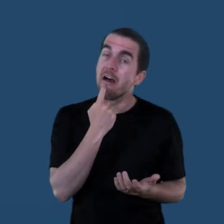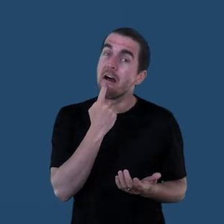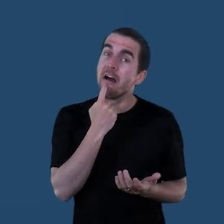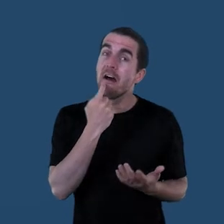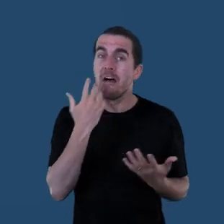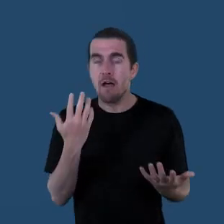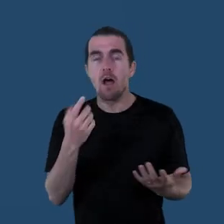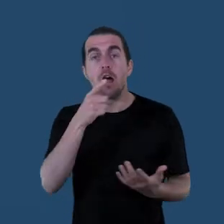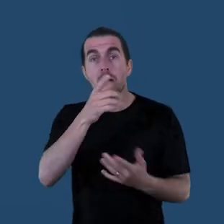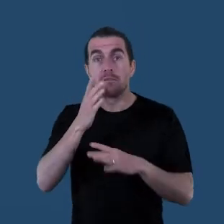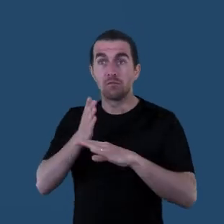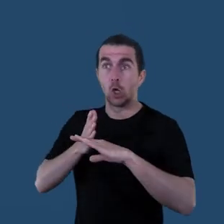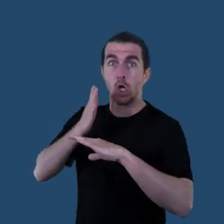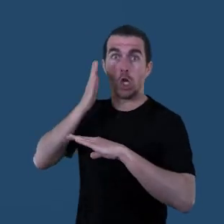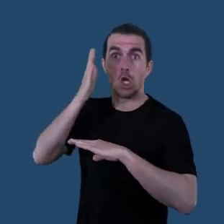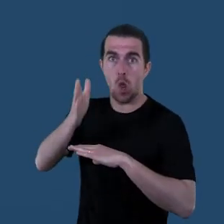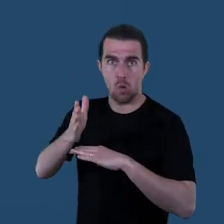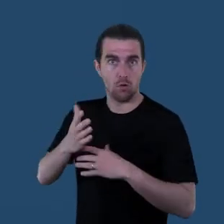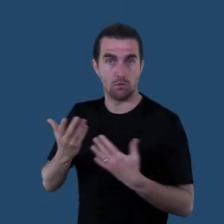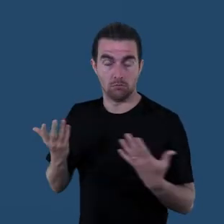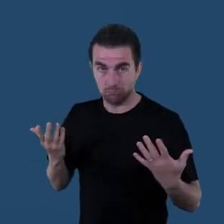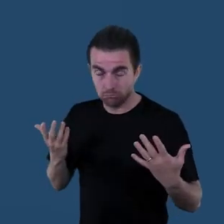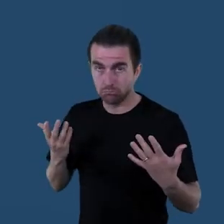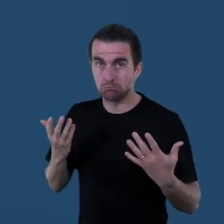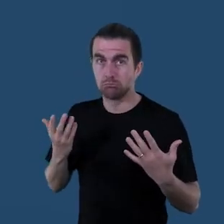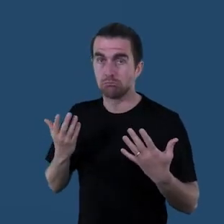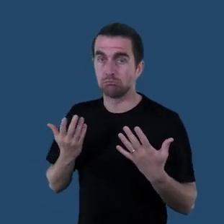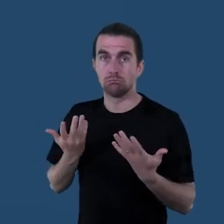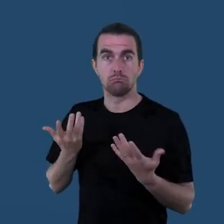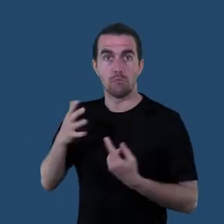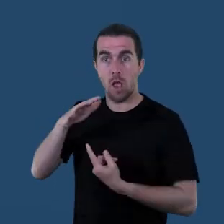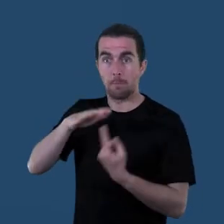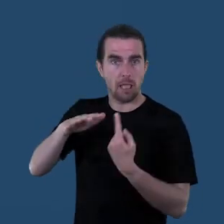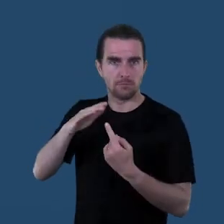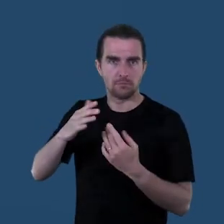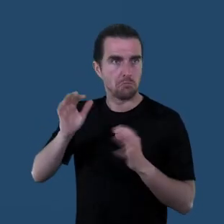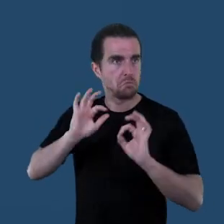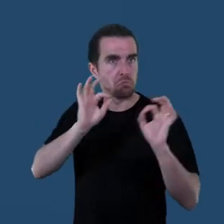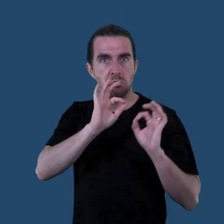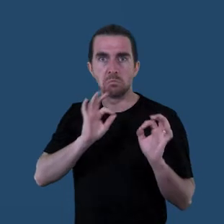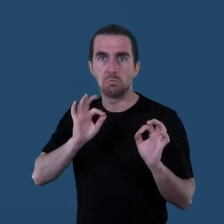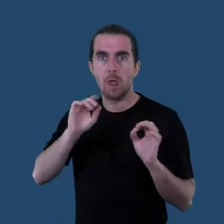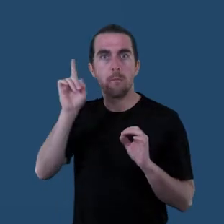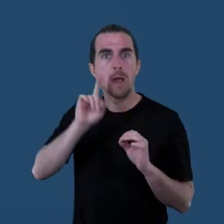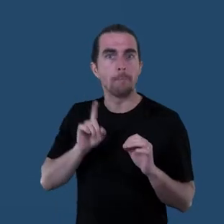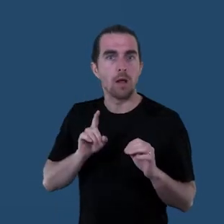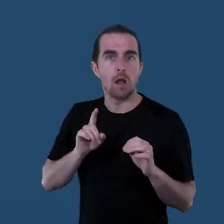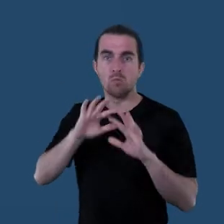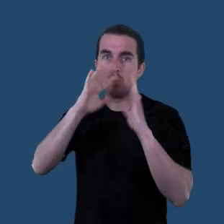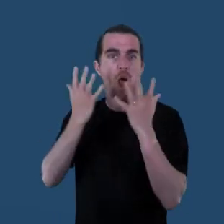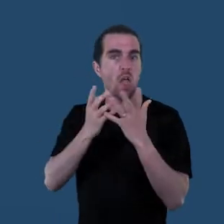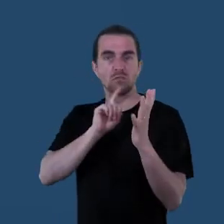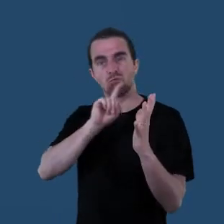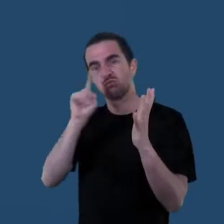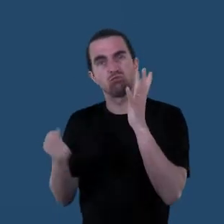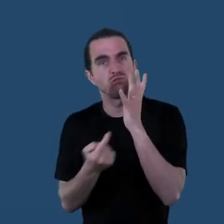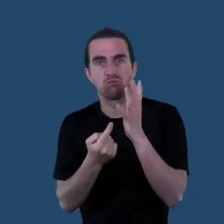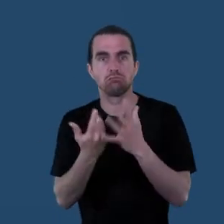if you were to travel to an entirely... unvisited, if you like, part of the world,